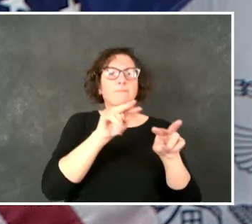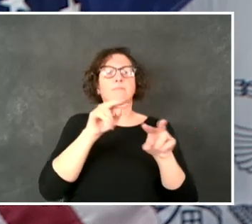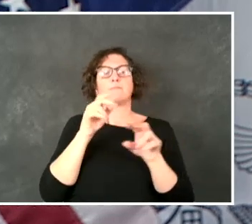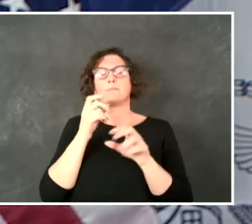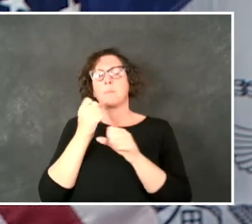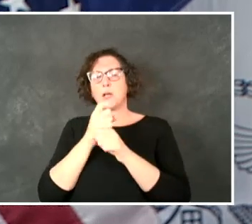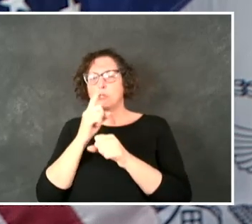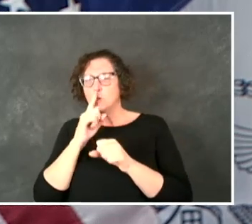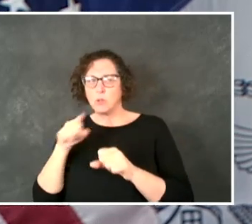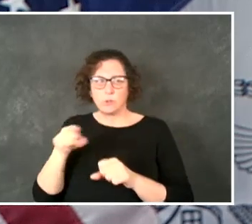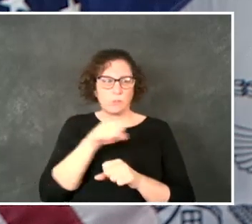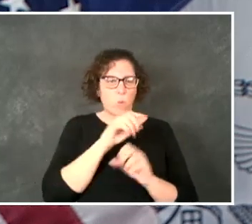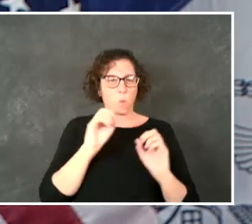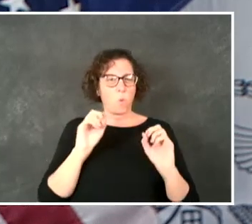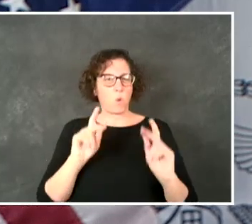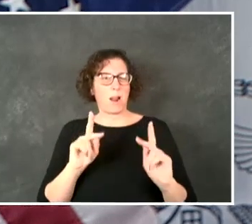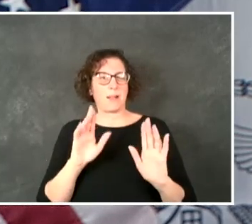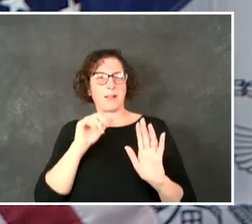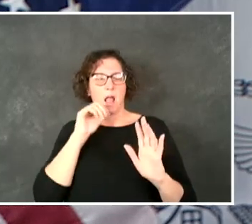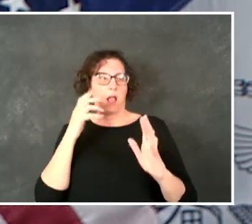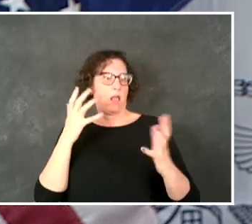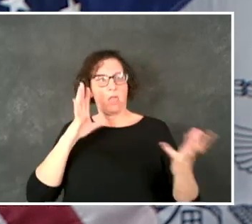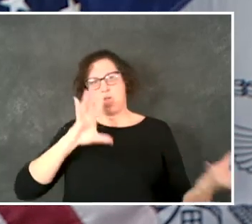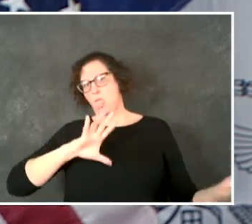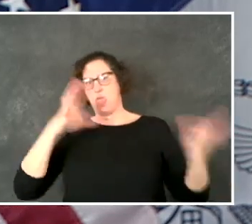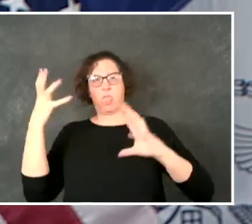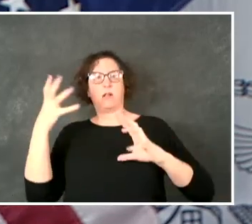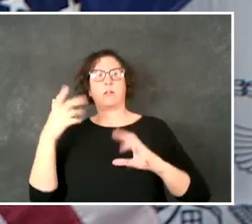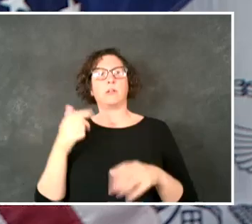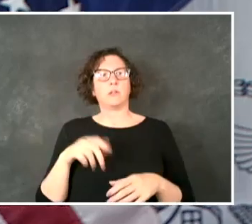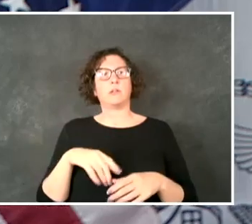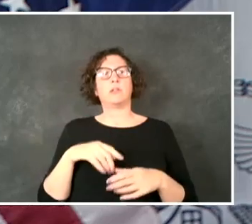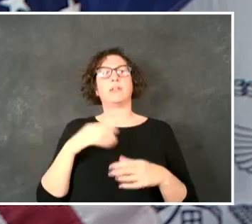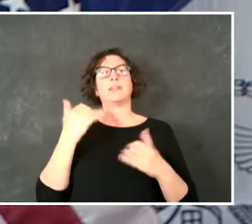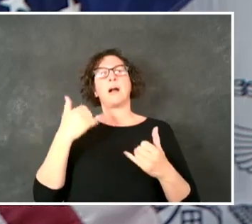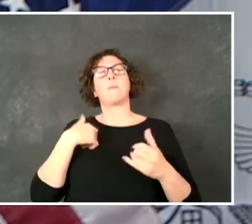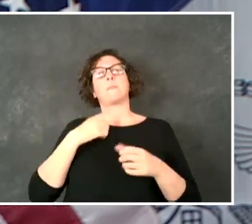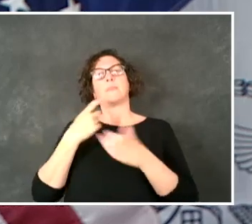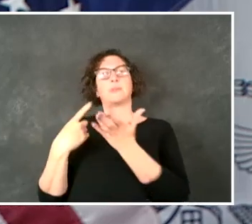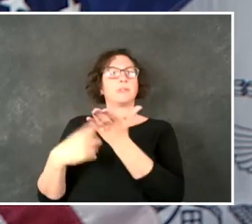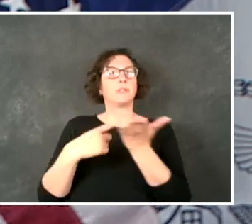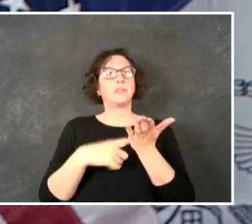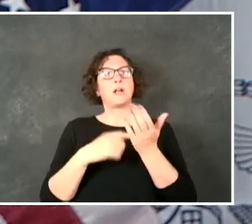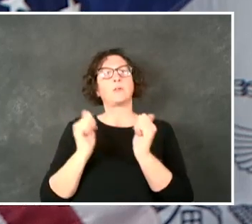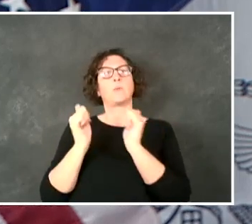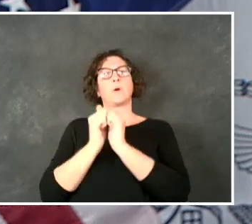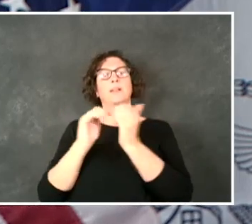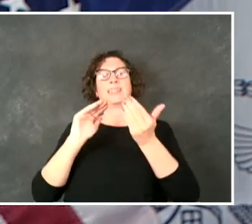THE COUNCIL, THE DISCUSSIONS WITH THE COUNCIL WERE KINDRED IN THE FACT THAT WE WOU LDCOME UP WITH LAPC TESO OPEN.